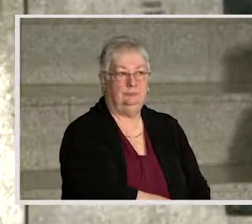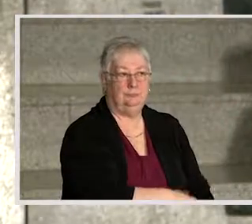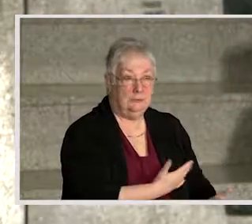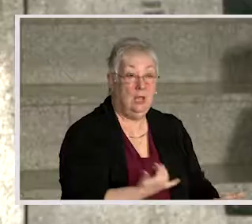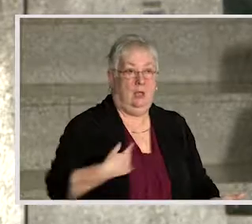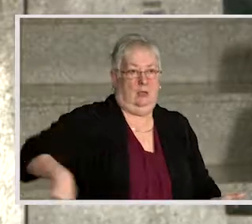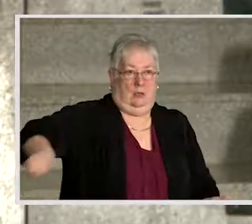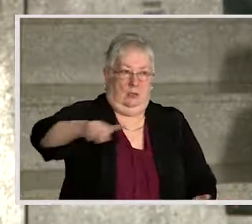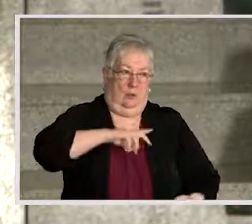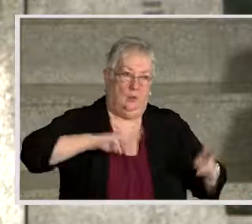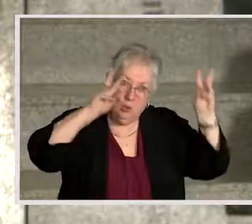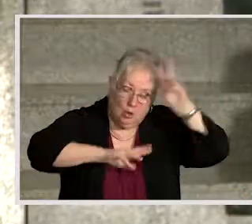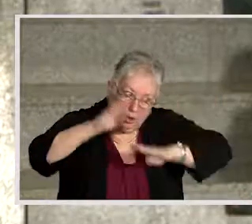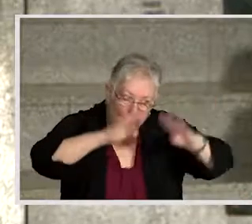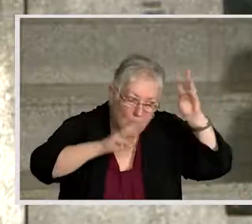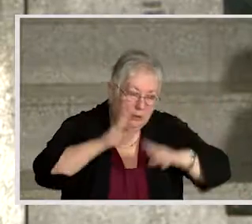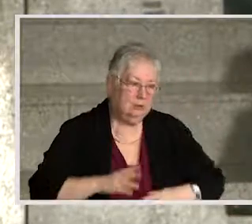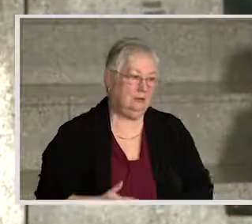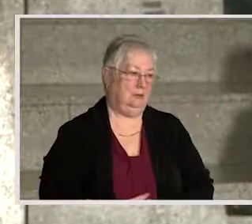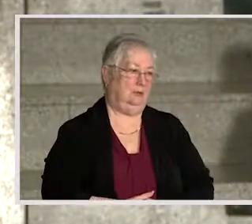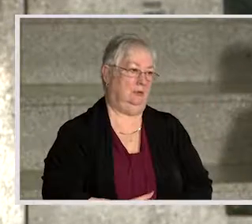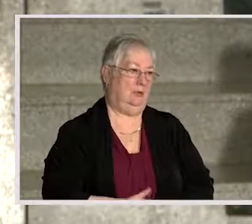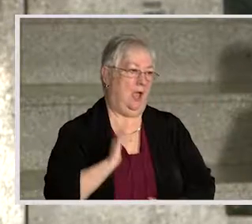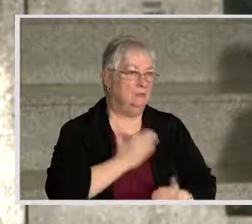AND SO WE WILL SPEND SOME TIME